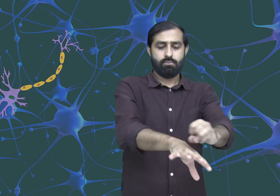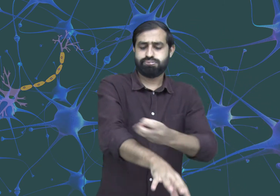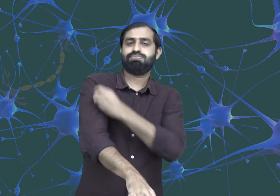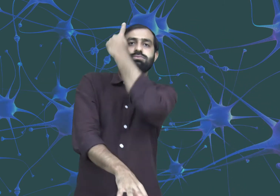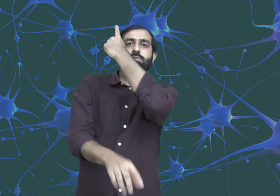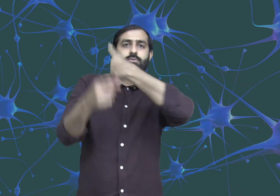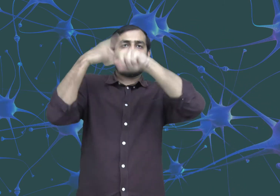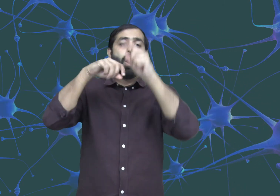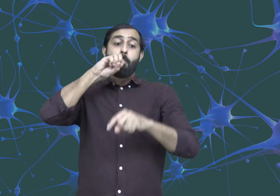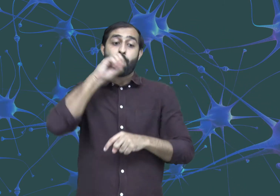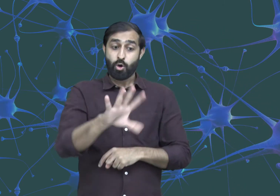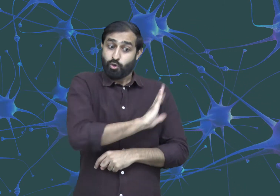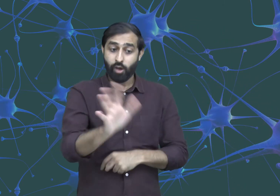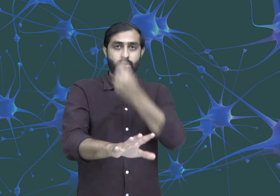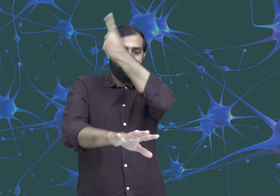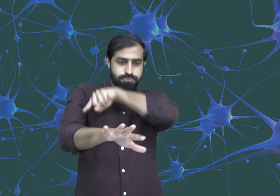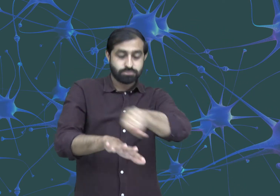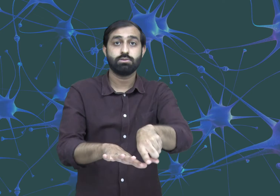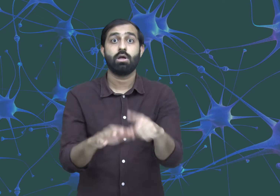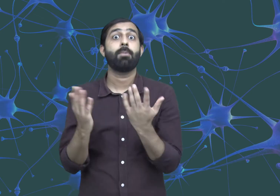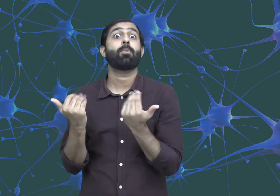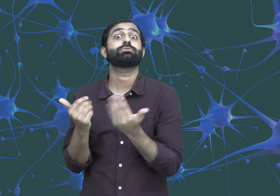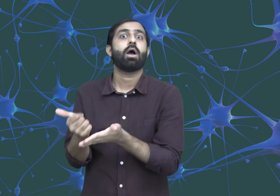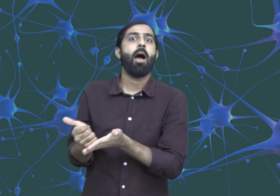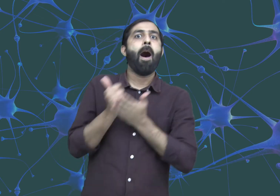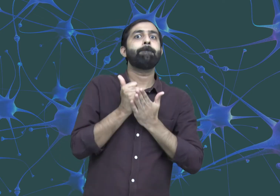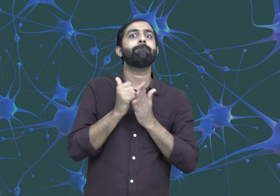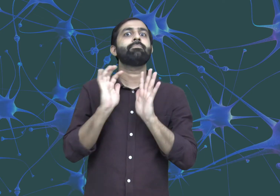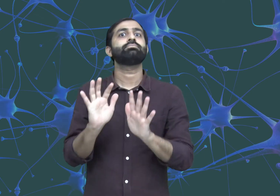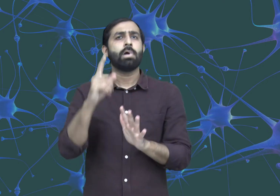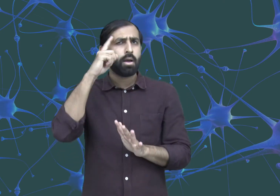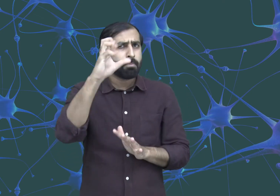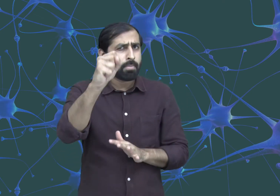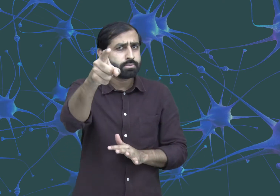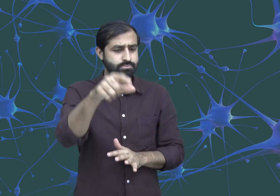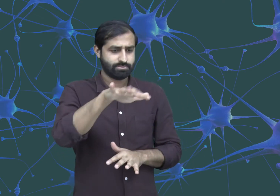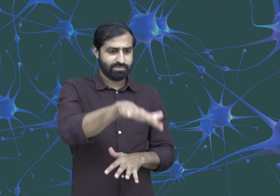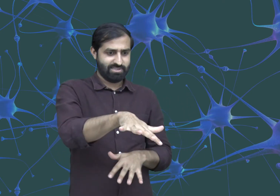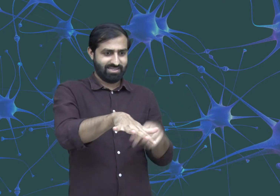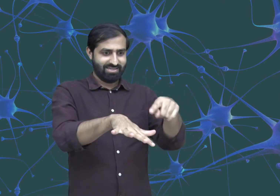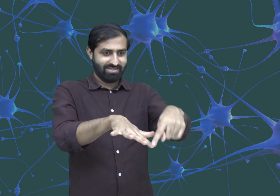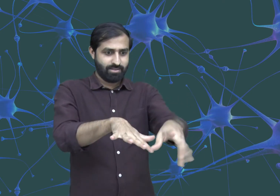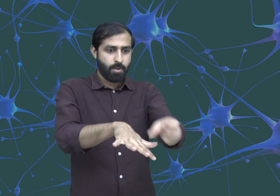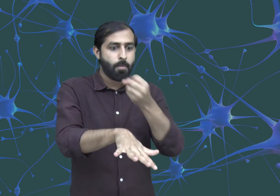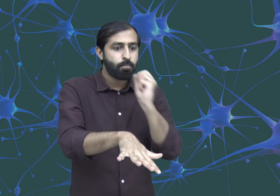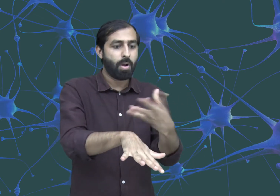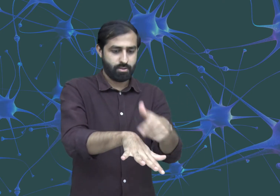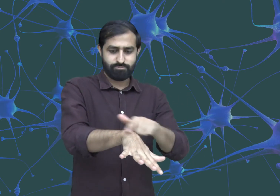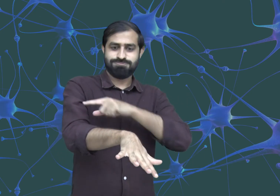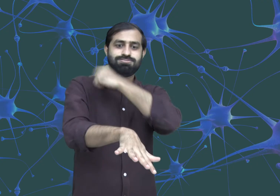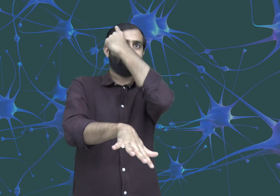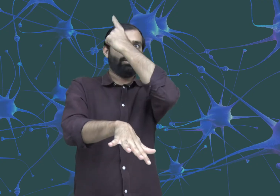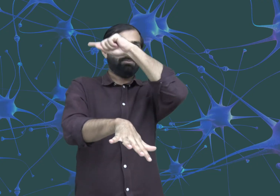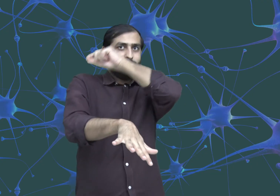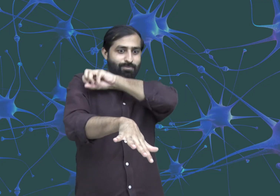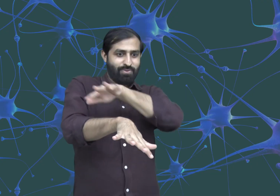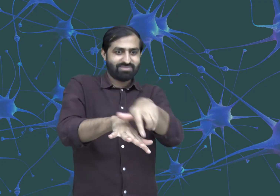the cell body then from the neurons the impulse reaches the body organs, muscles, glands.